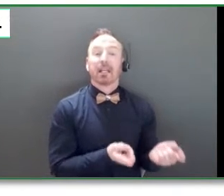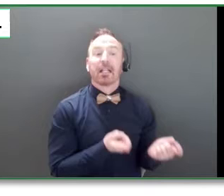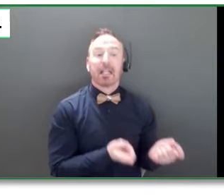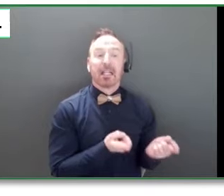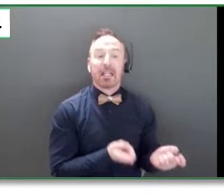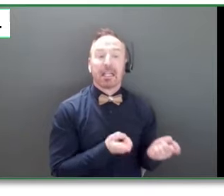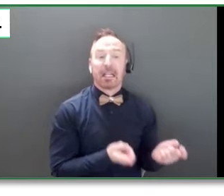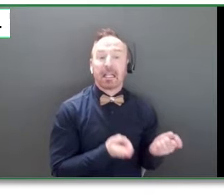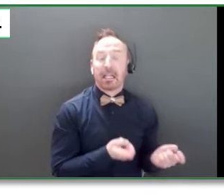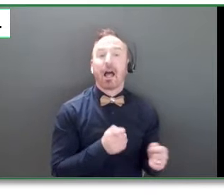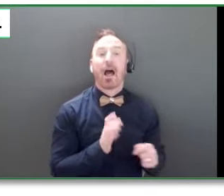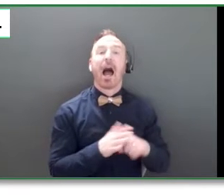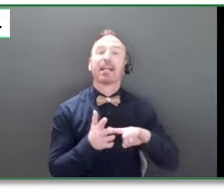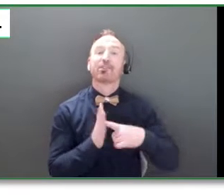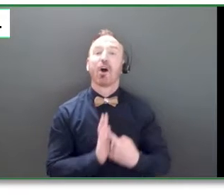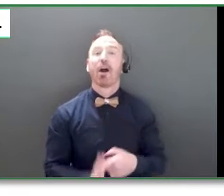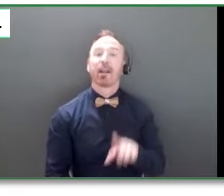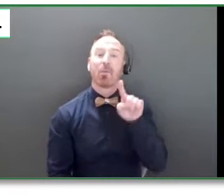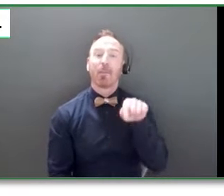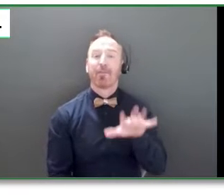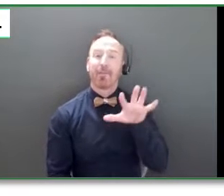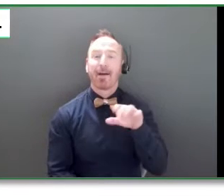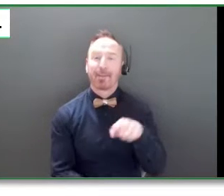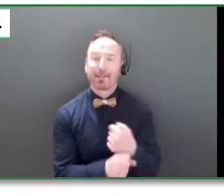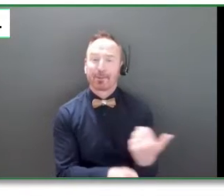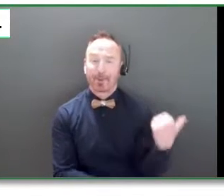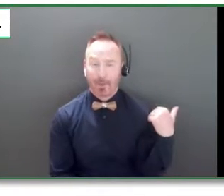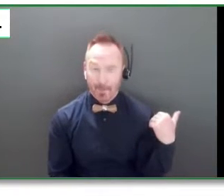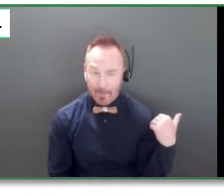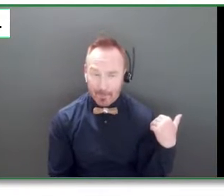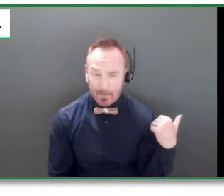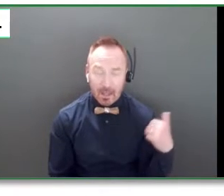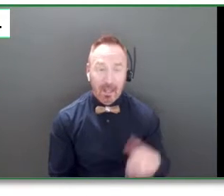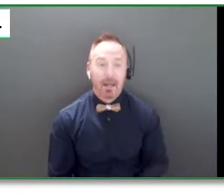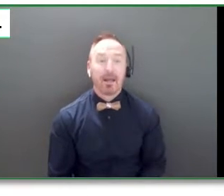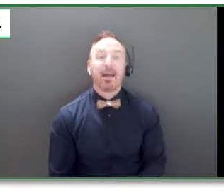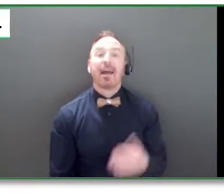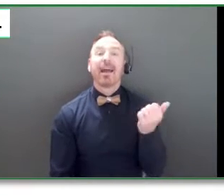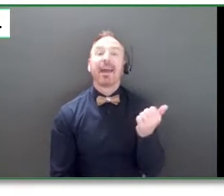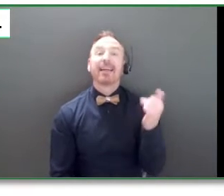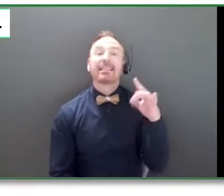years ago, a year and a half ago during the pandemic